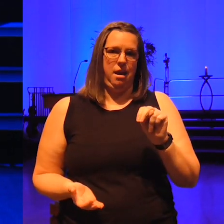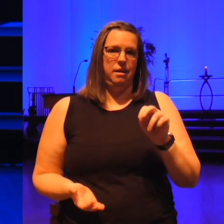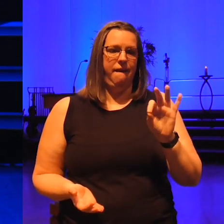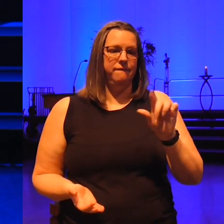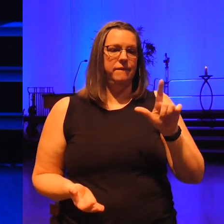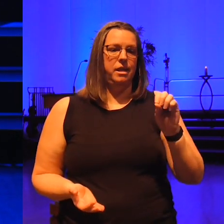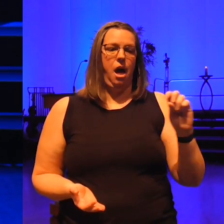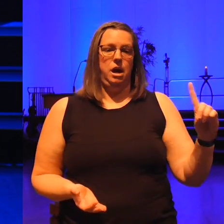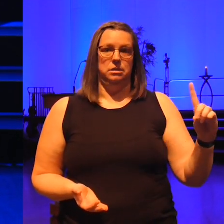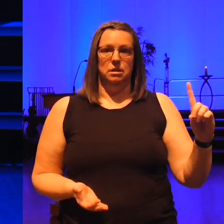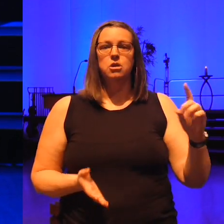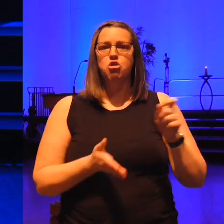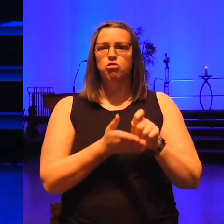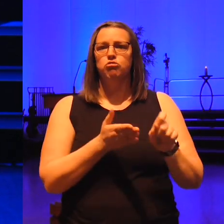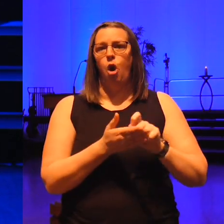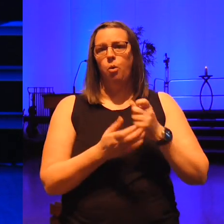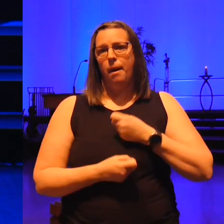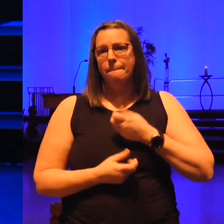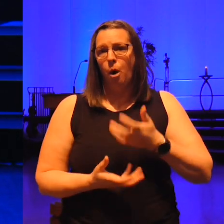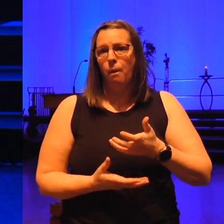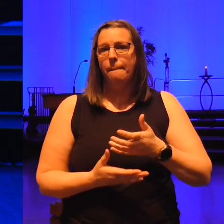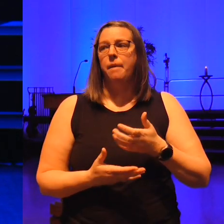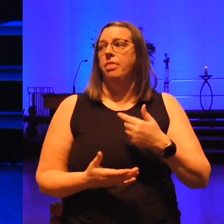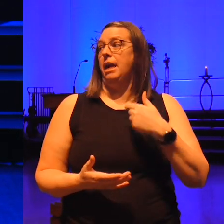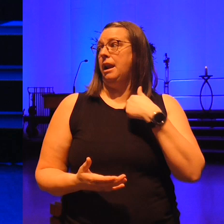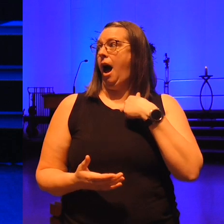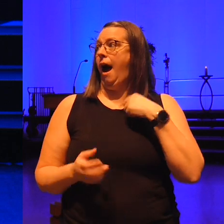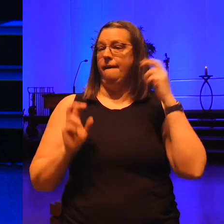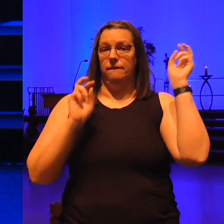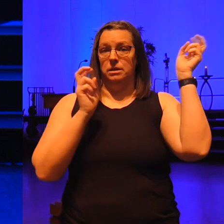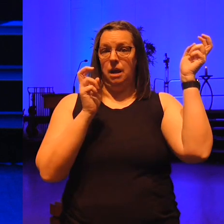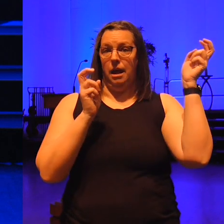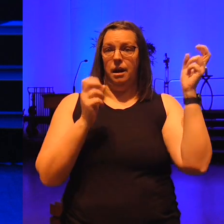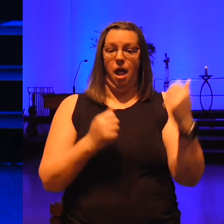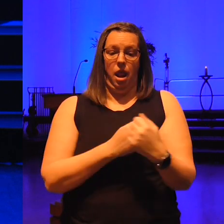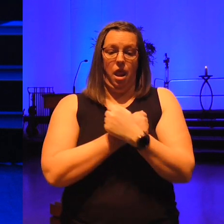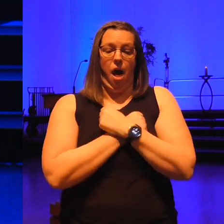poem um that at least I've entitled uh love louder and I'm so grateful for Brandon for